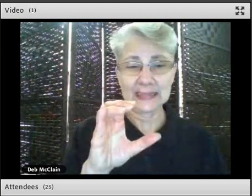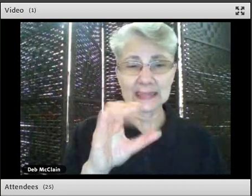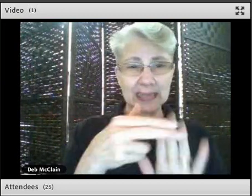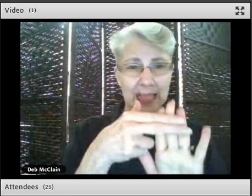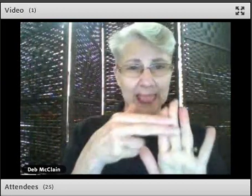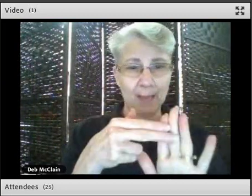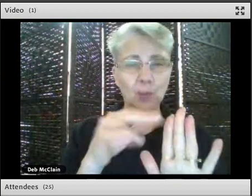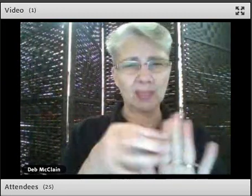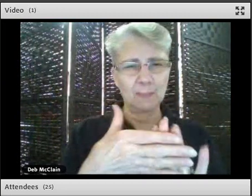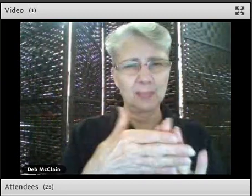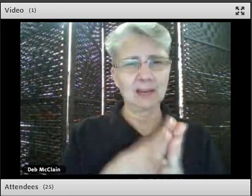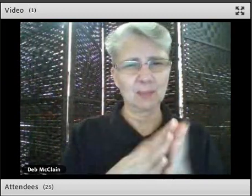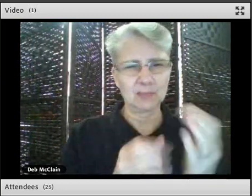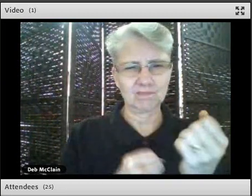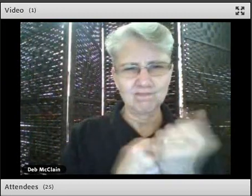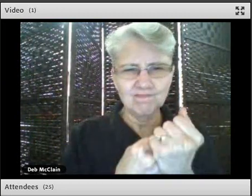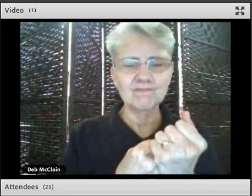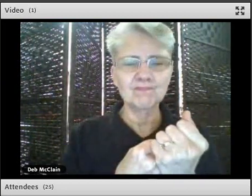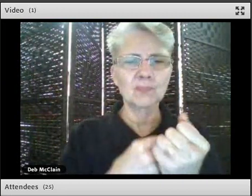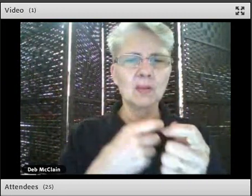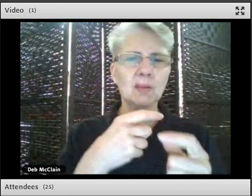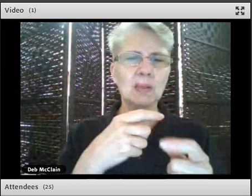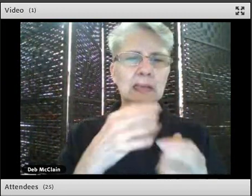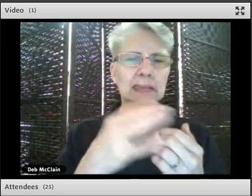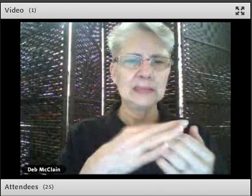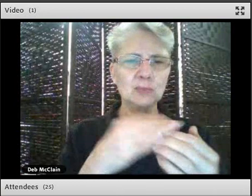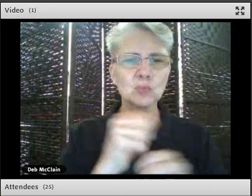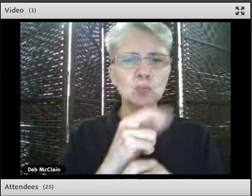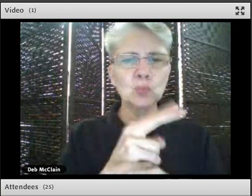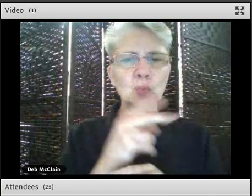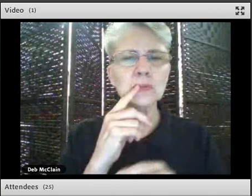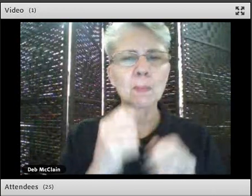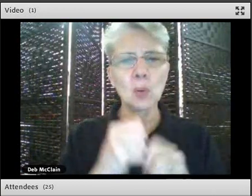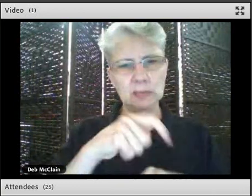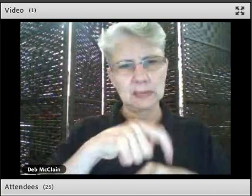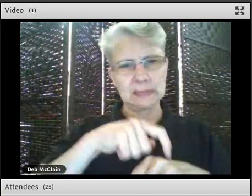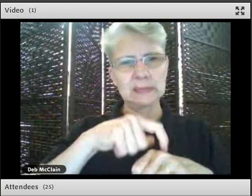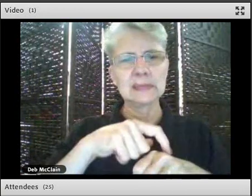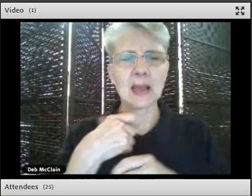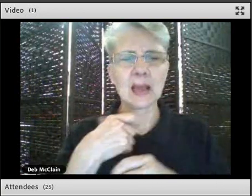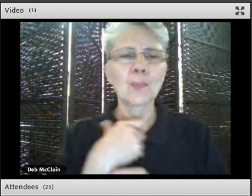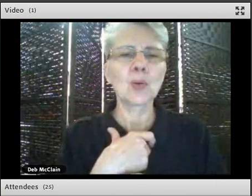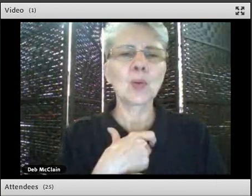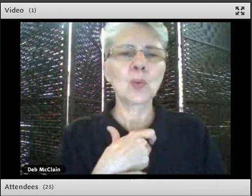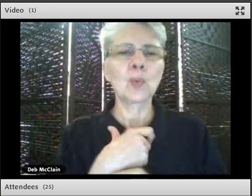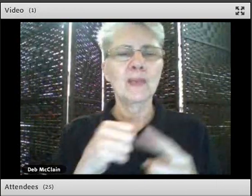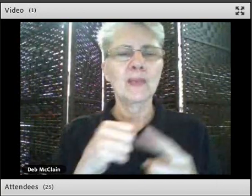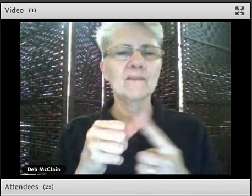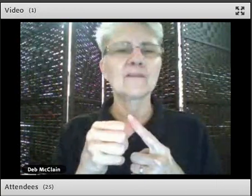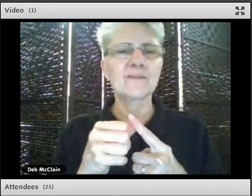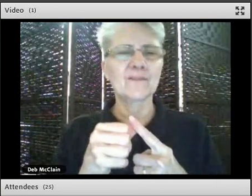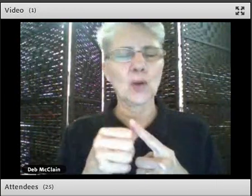So, this first part is going to focus on CD audio and cataloging of discs.